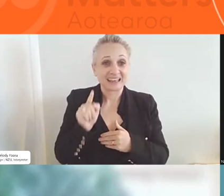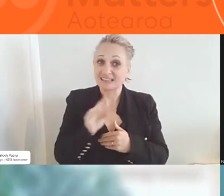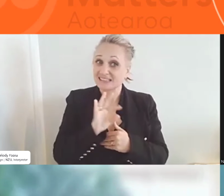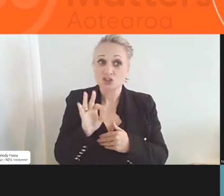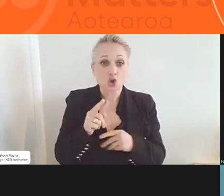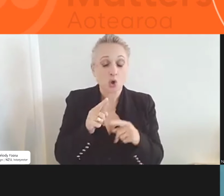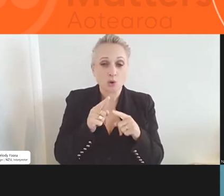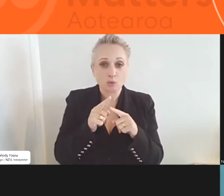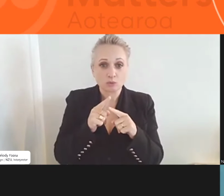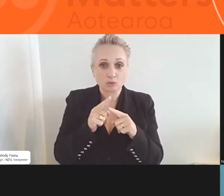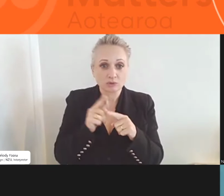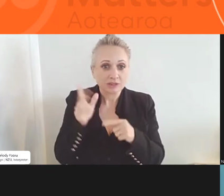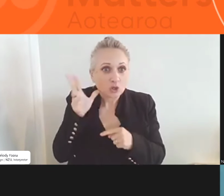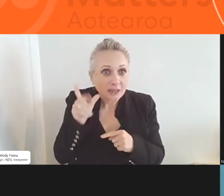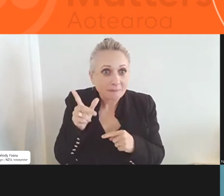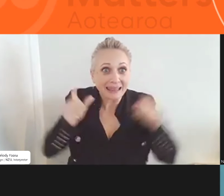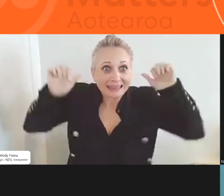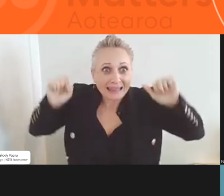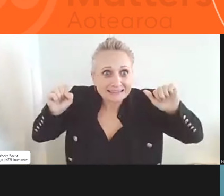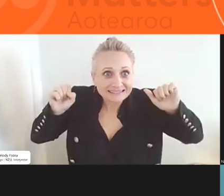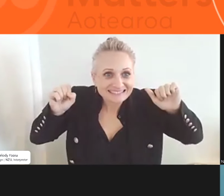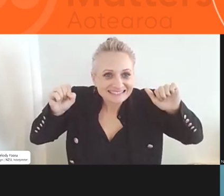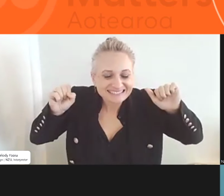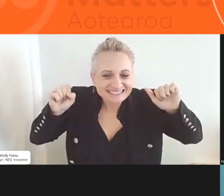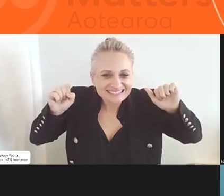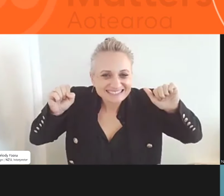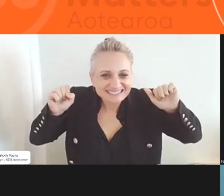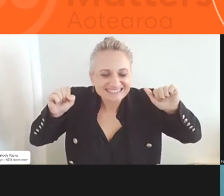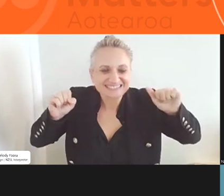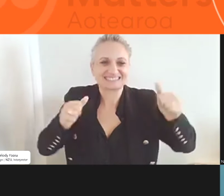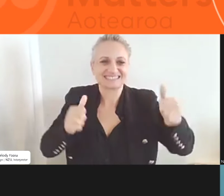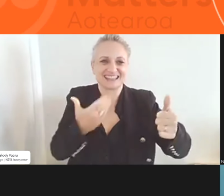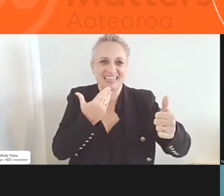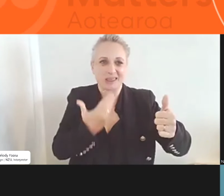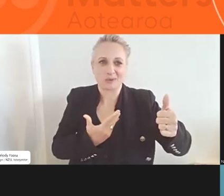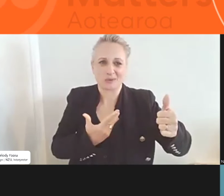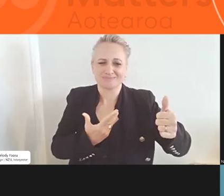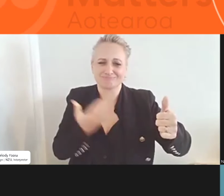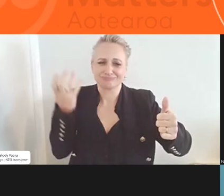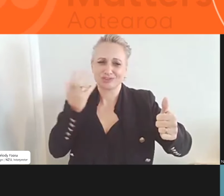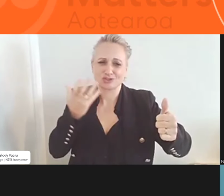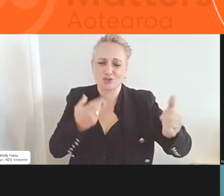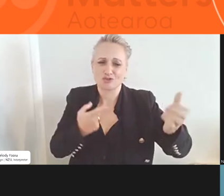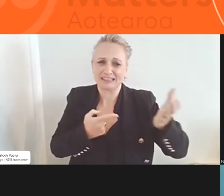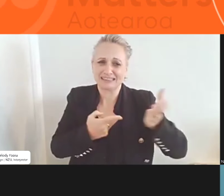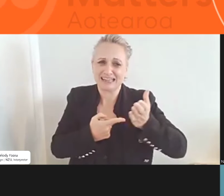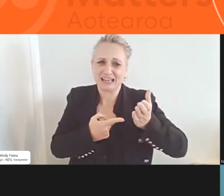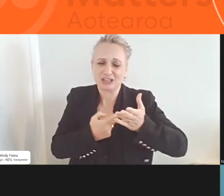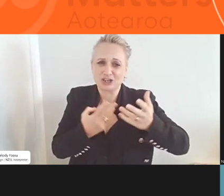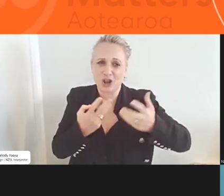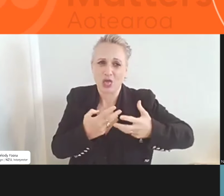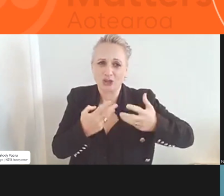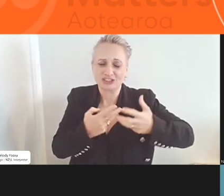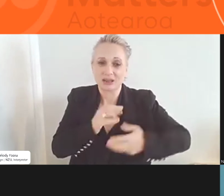Can you hear me now? We can, yay, excellent. Mōrena. Yeah, I'm one